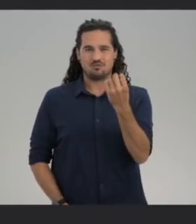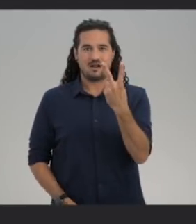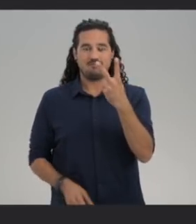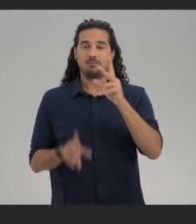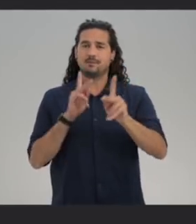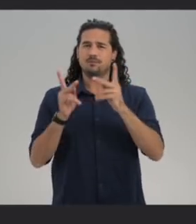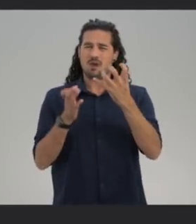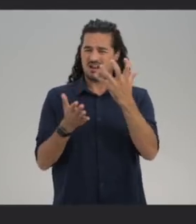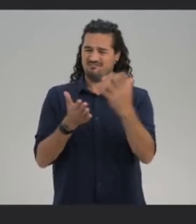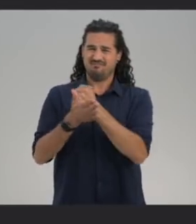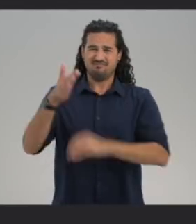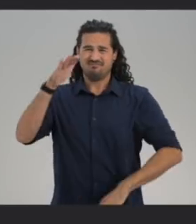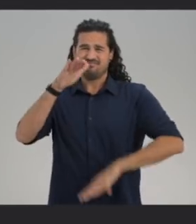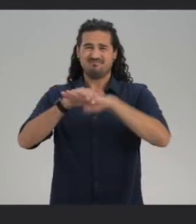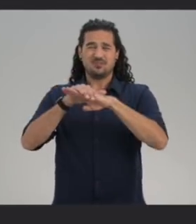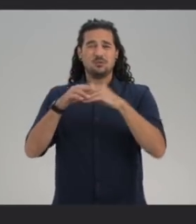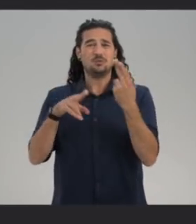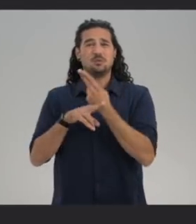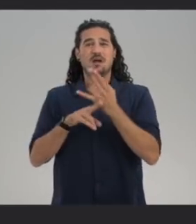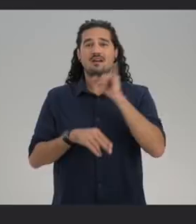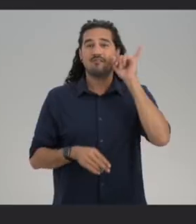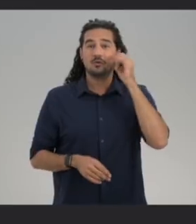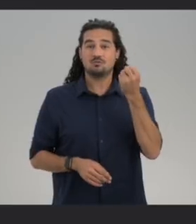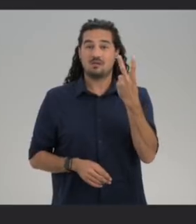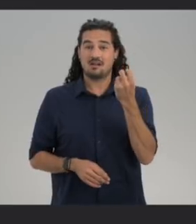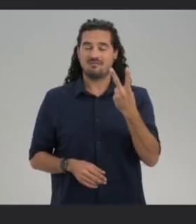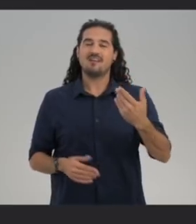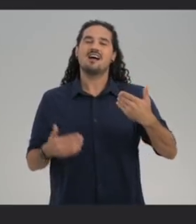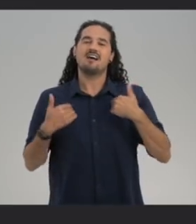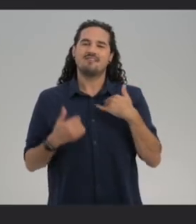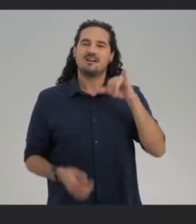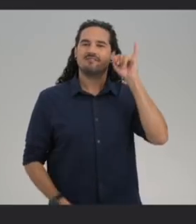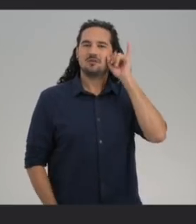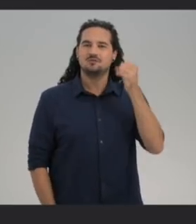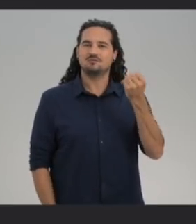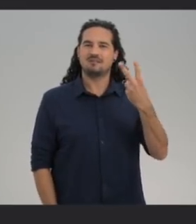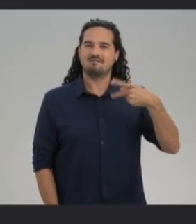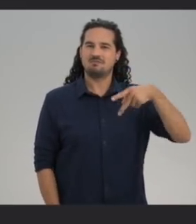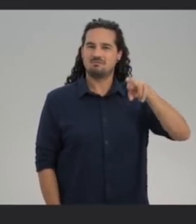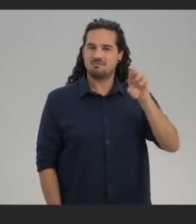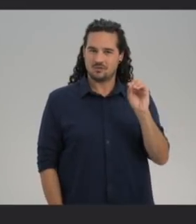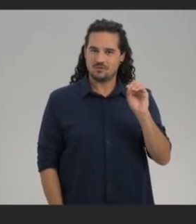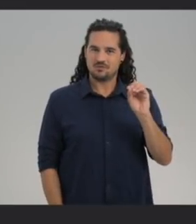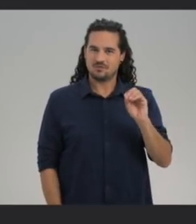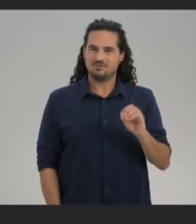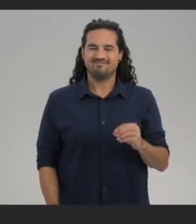And for people who want the most out of their iPhone, iPhone 12 Pro. We're so excited